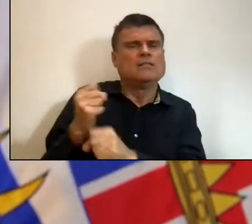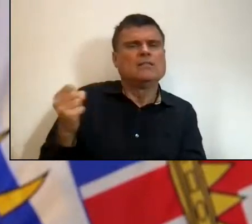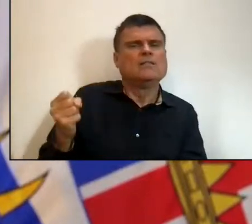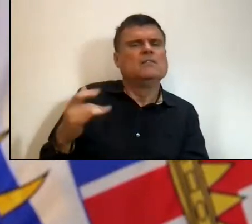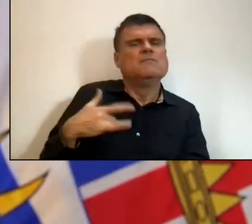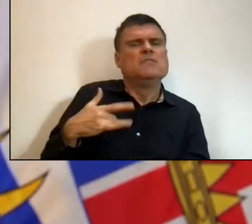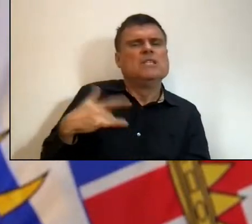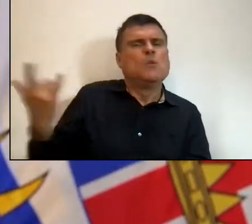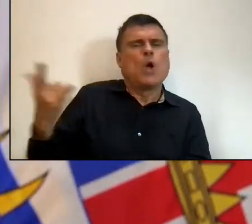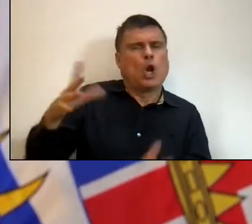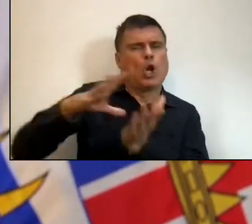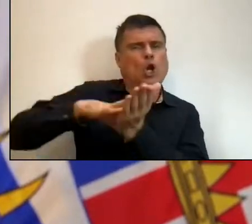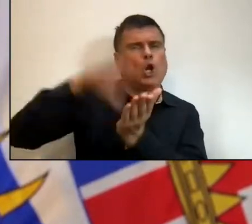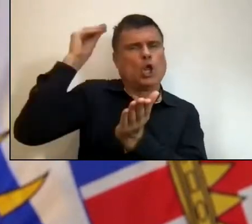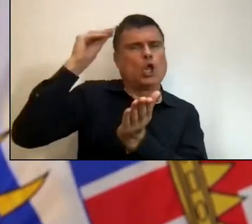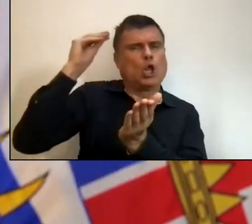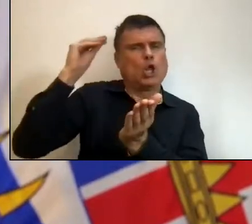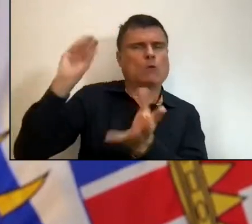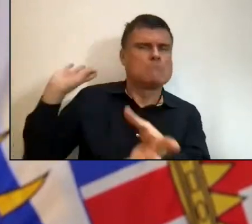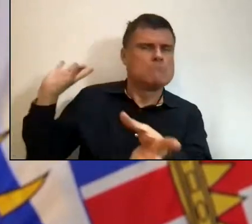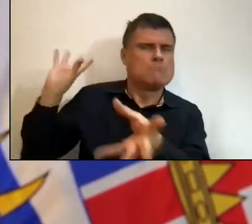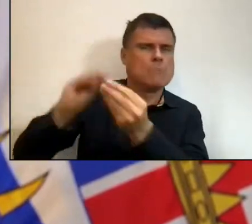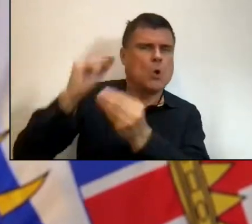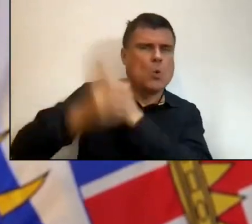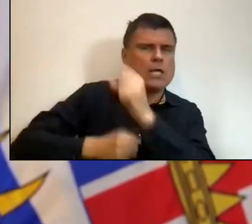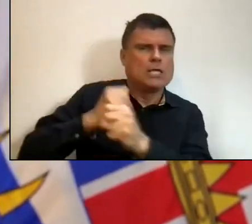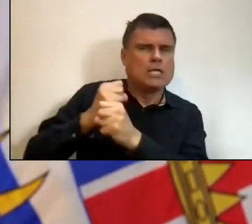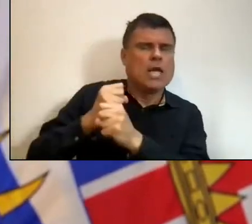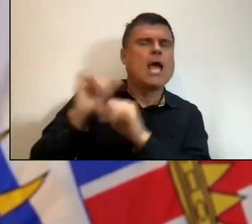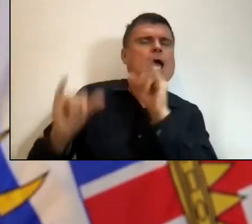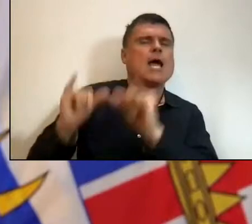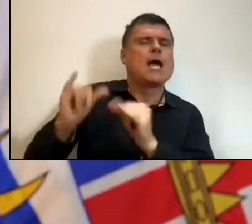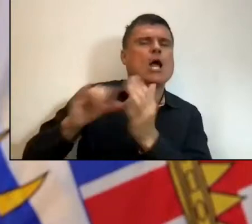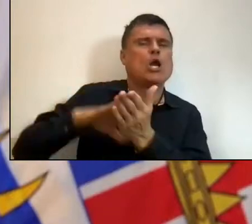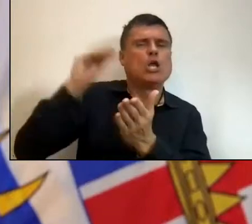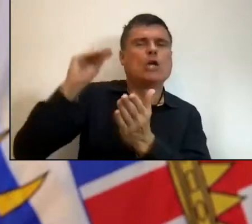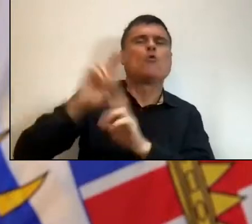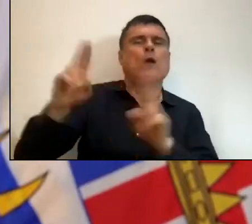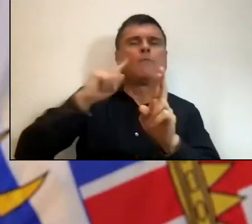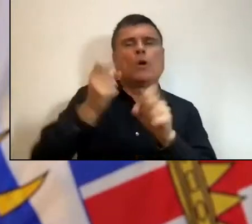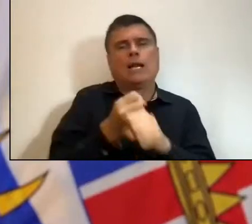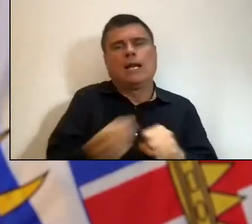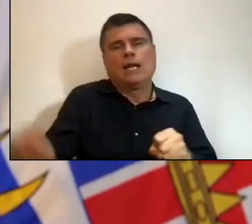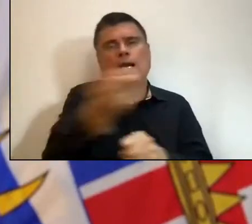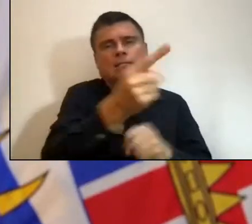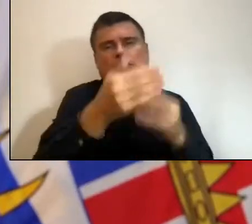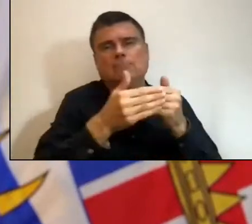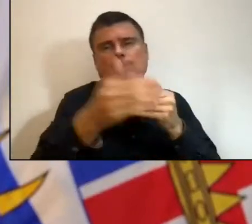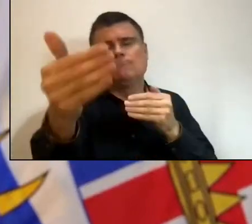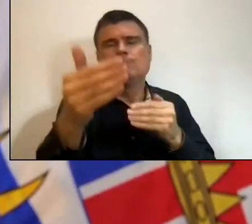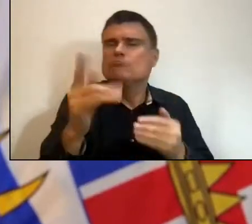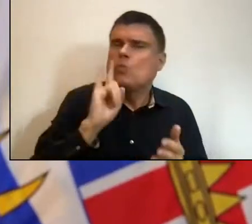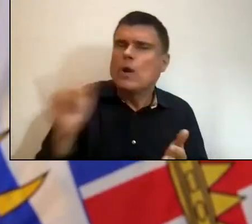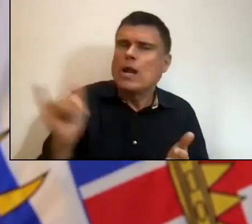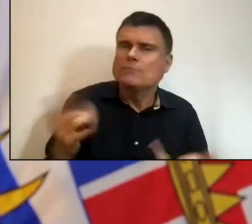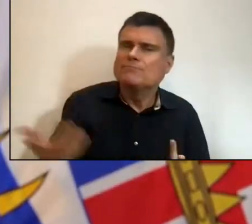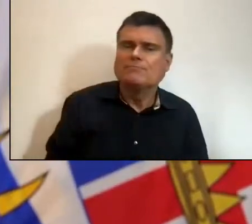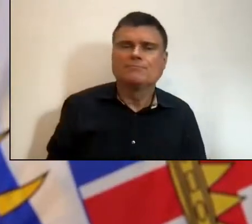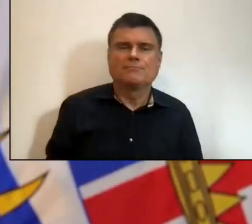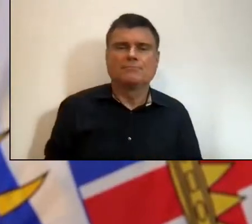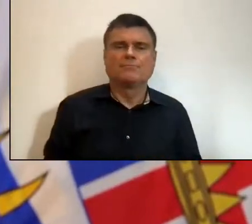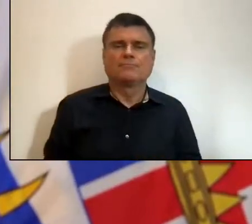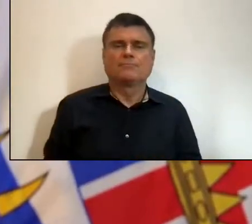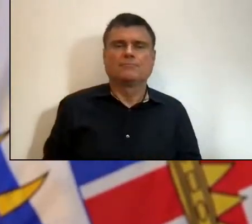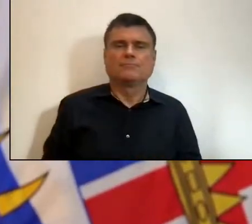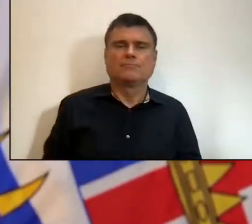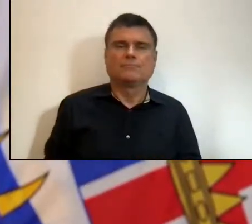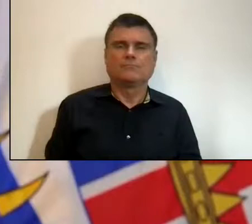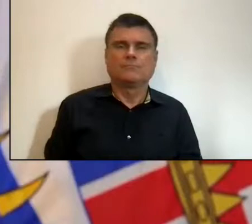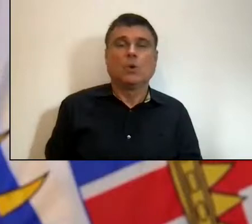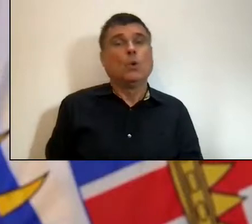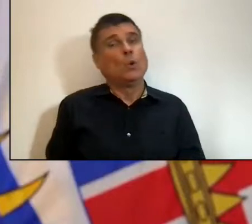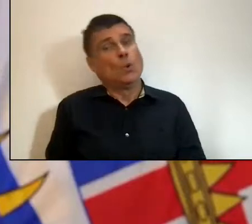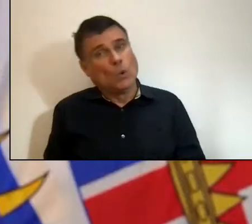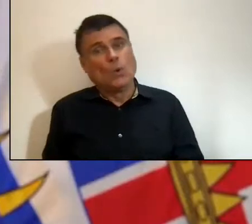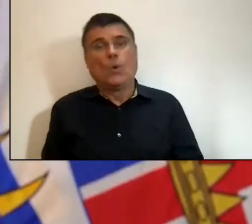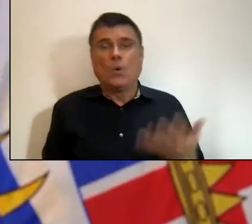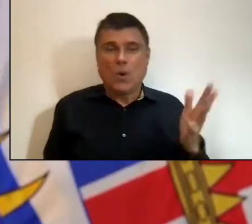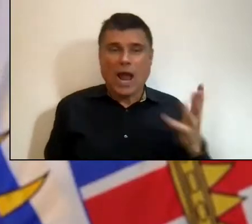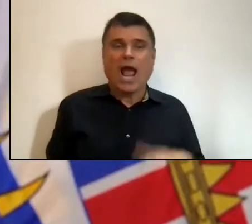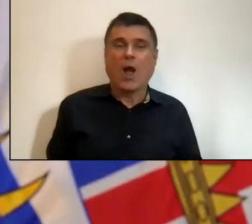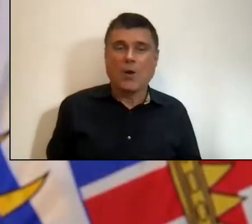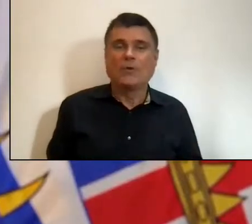your hopes and expectations for